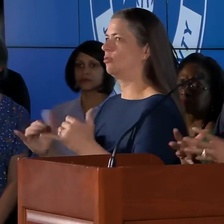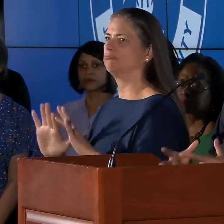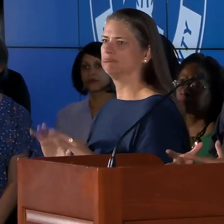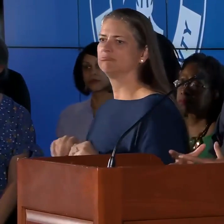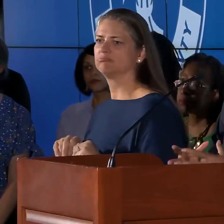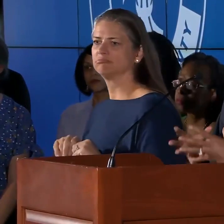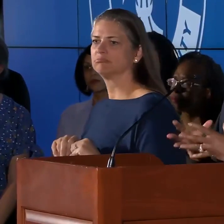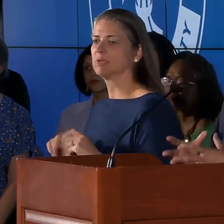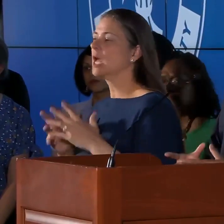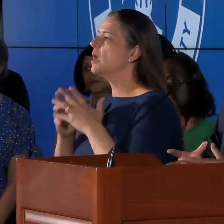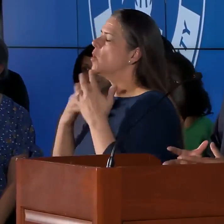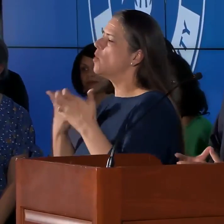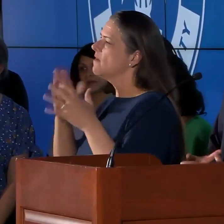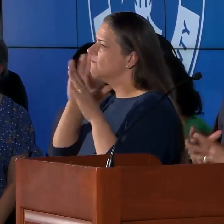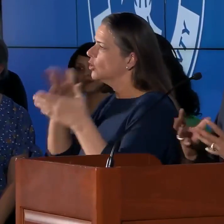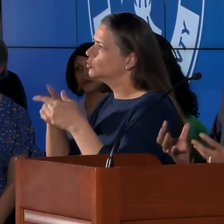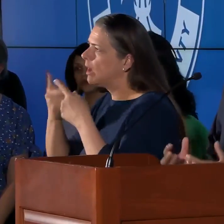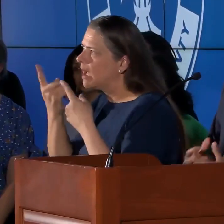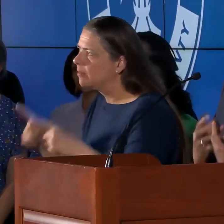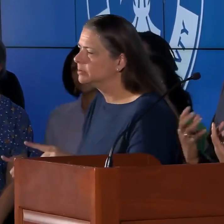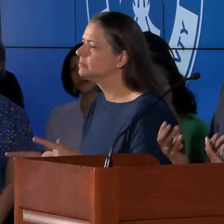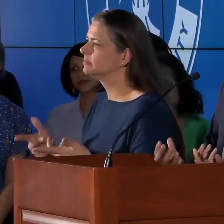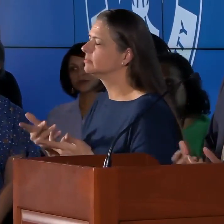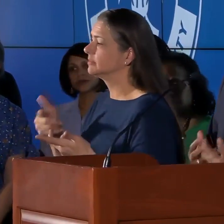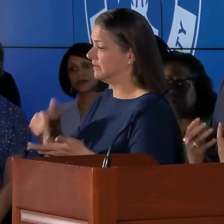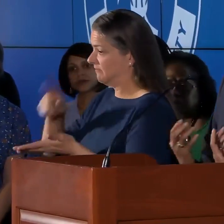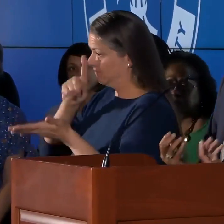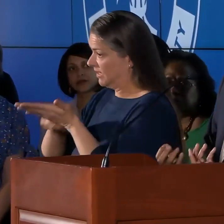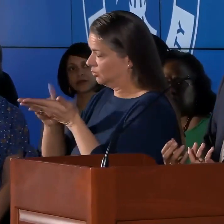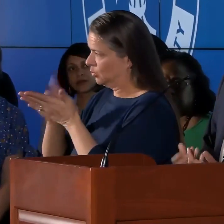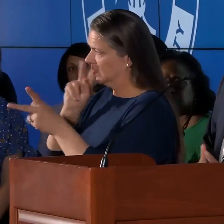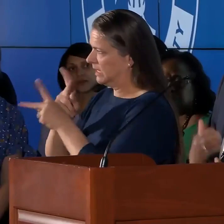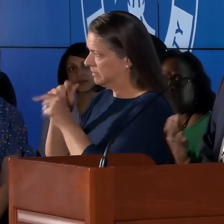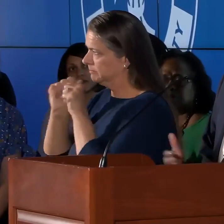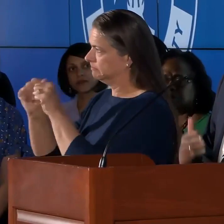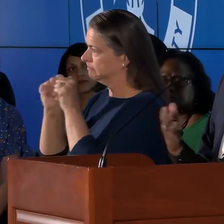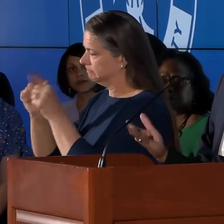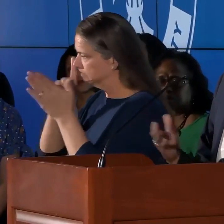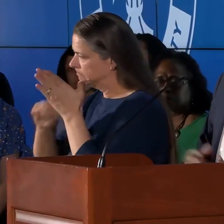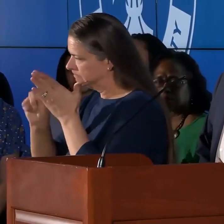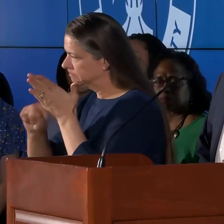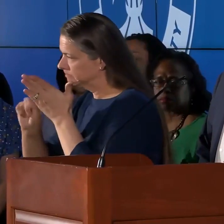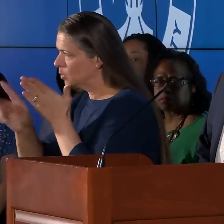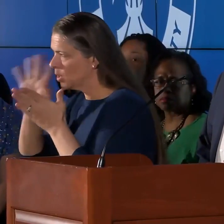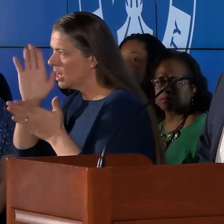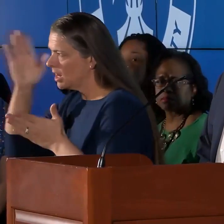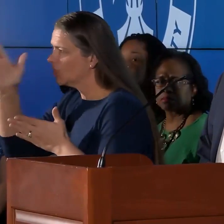right now, what happened? And as this investigation continues to unfold, then we'll be able to reveal *** little bit more.